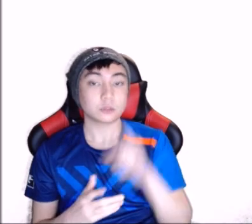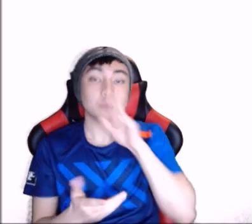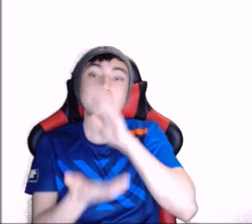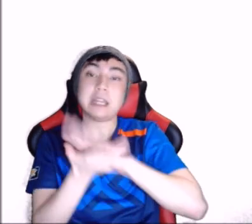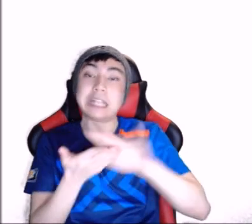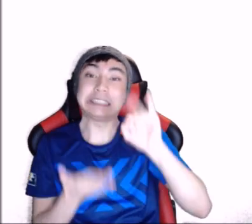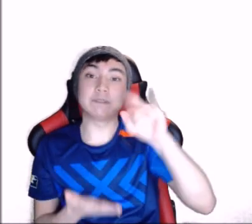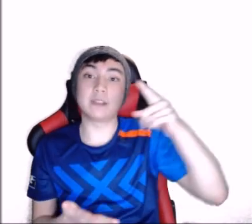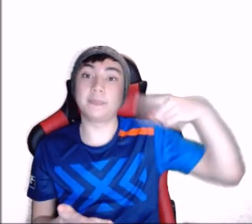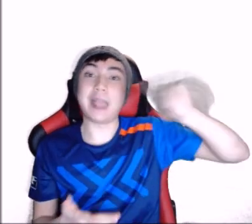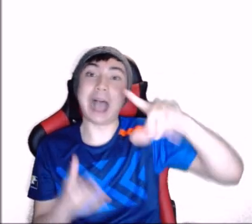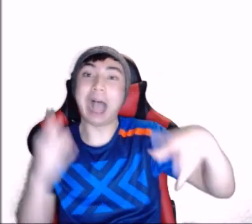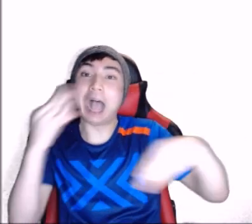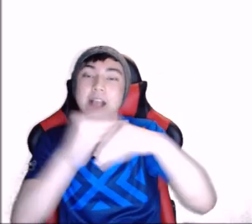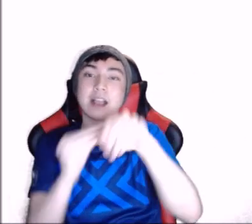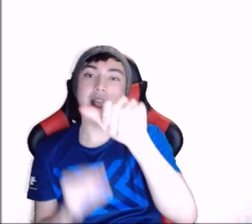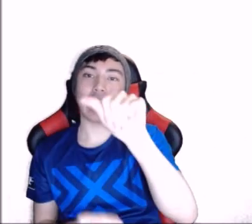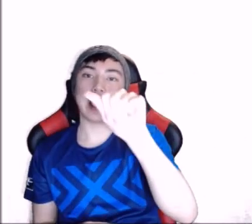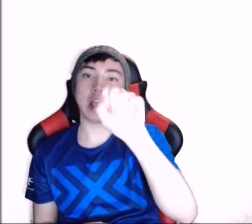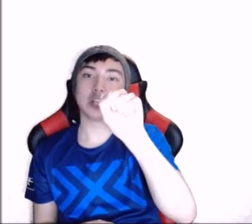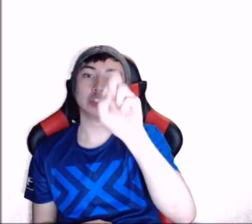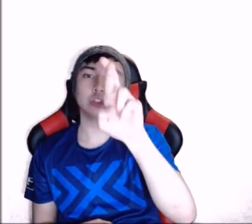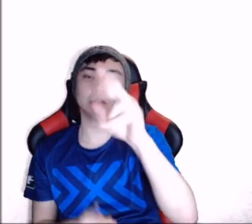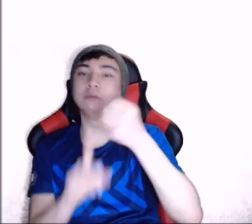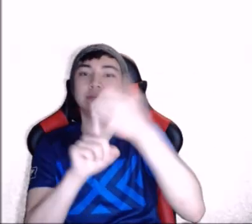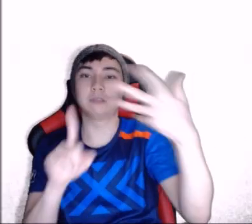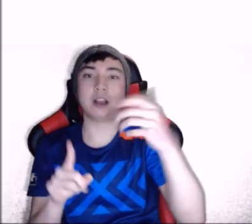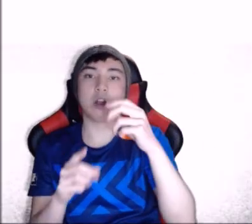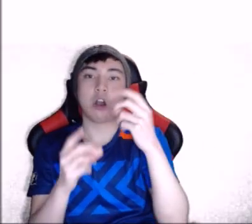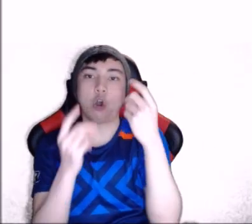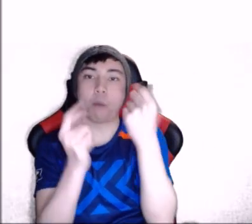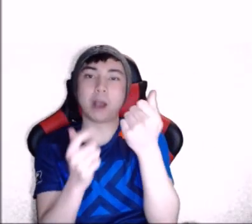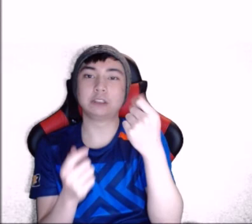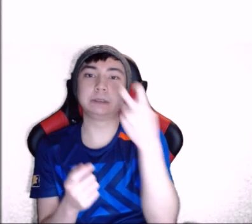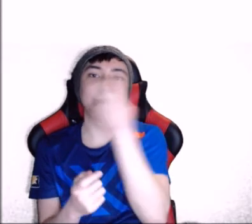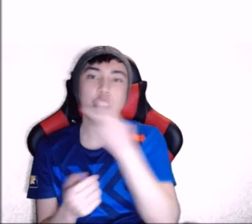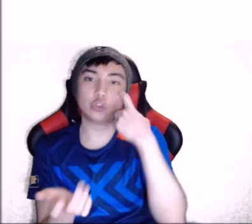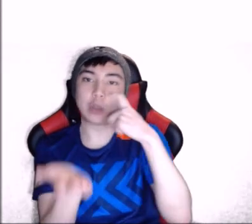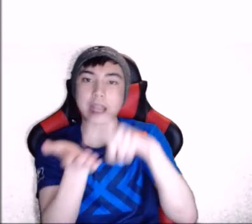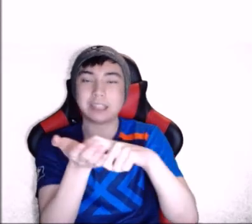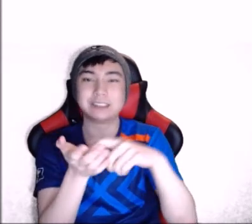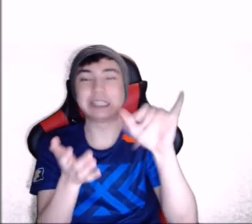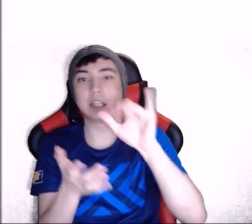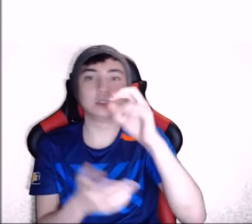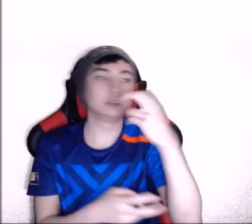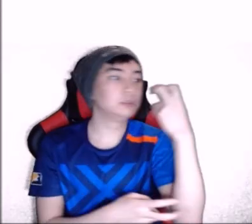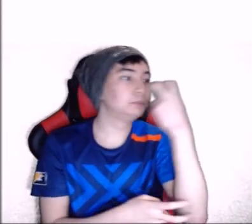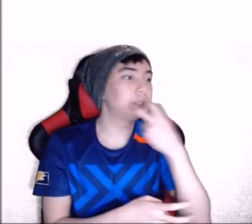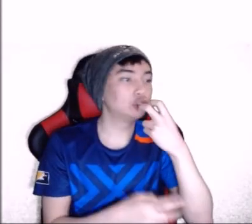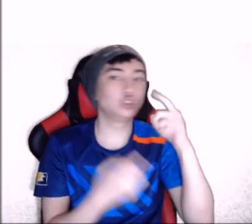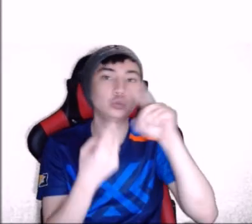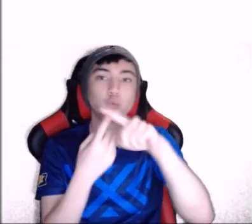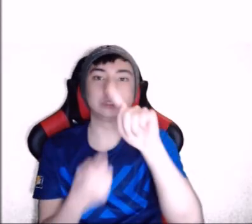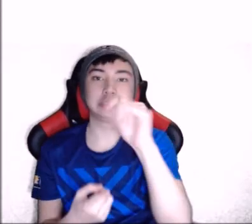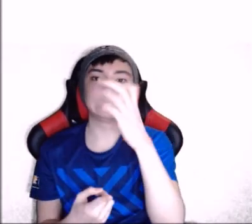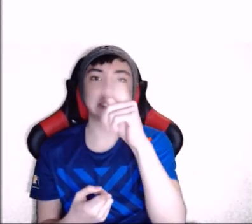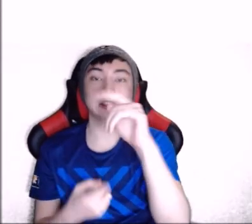It would be really nice if they add ASR (Automatic Speech Recognition). It’s like speech to text